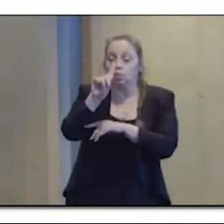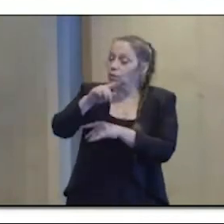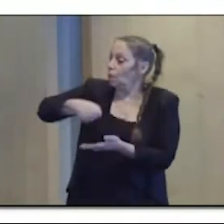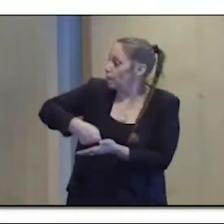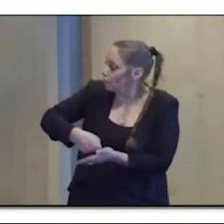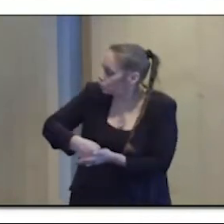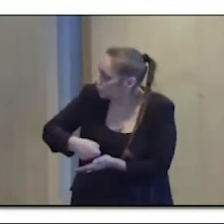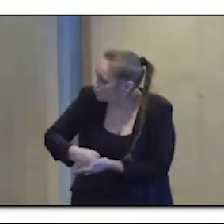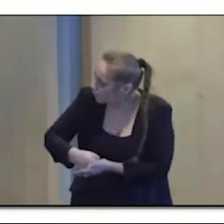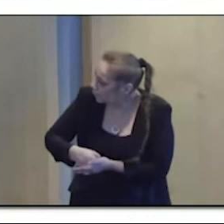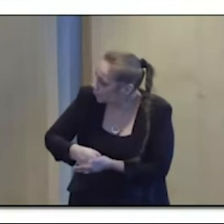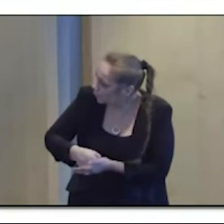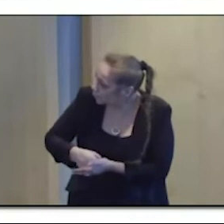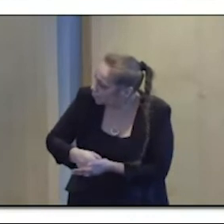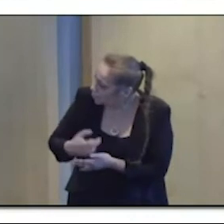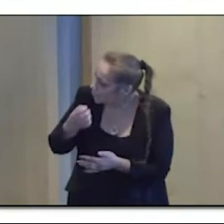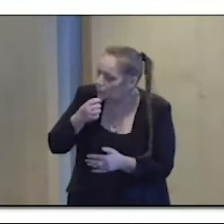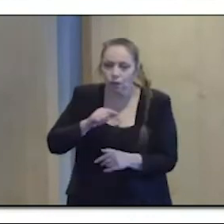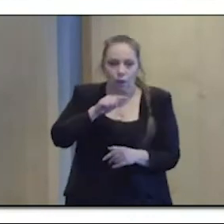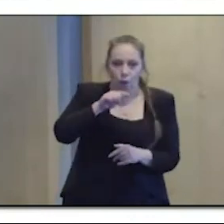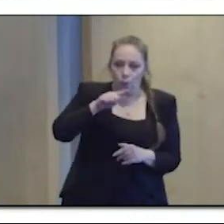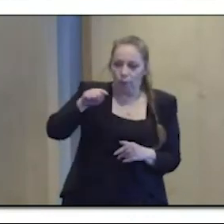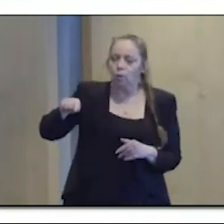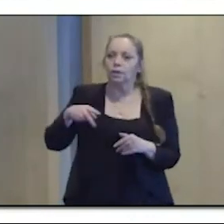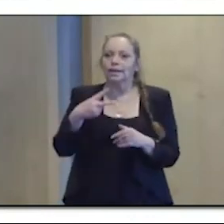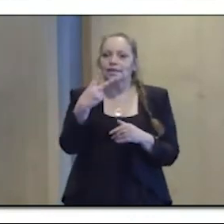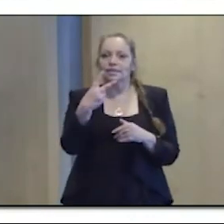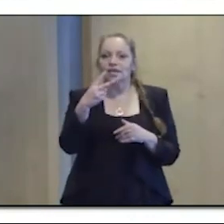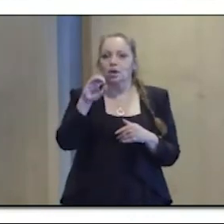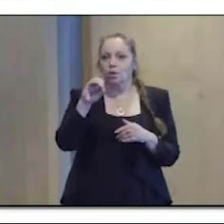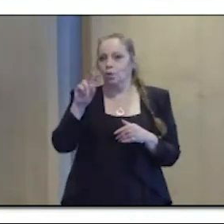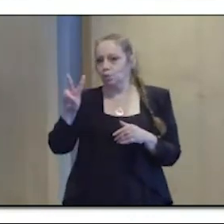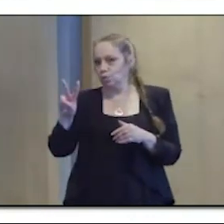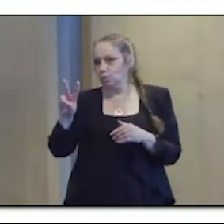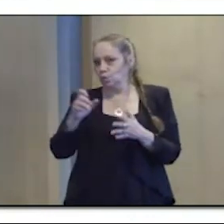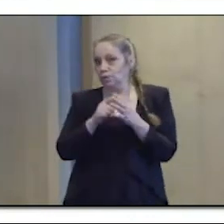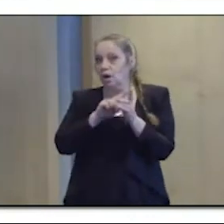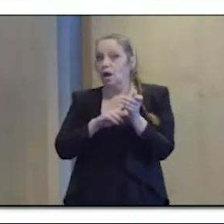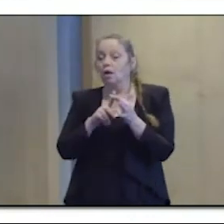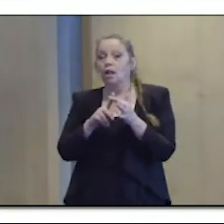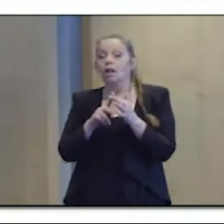edge there's a nice little wiggle in the CO2 cycle it's more dramatic in the northern hemisphere.